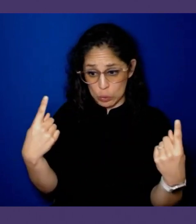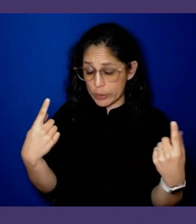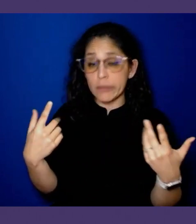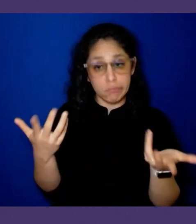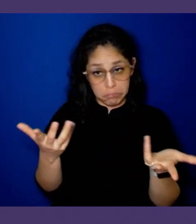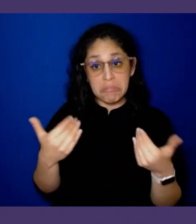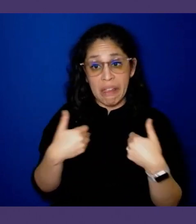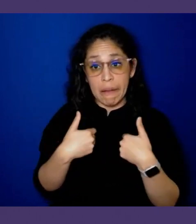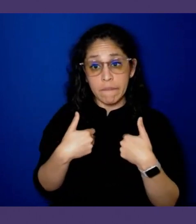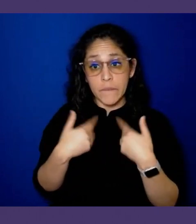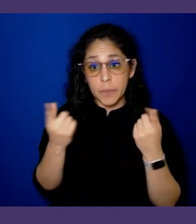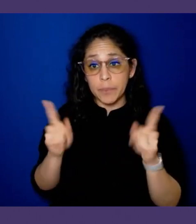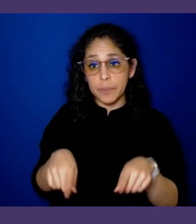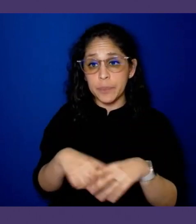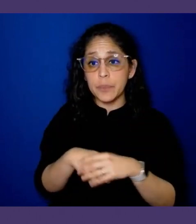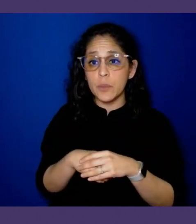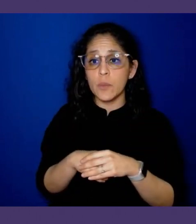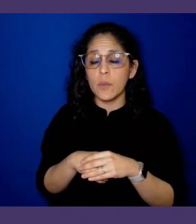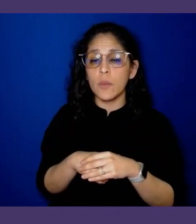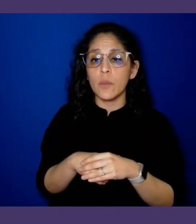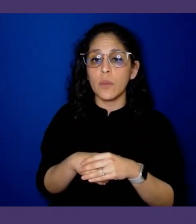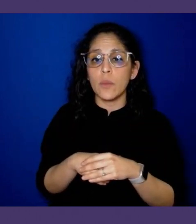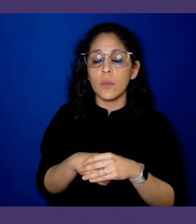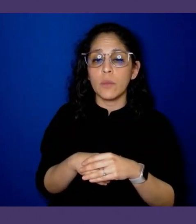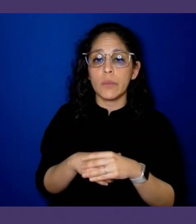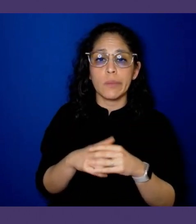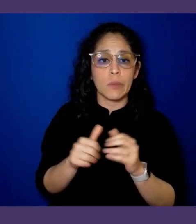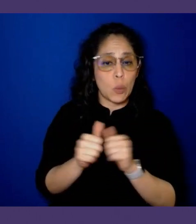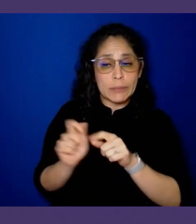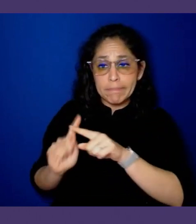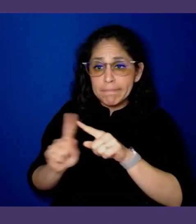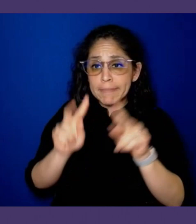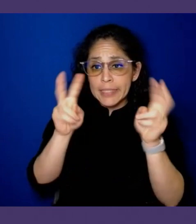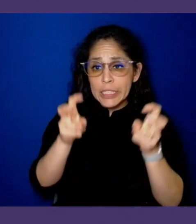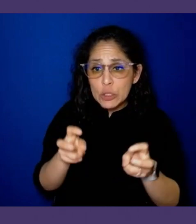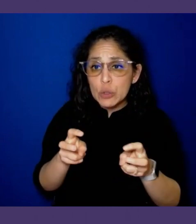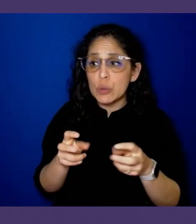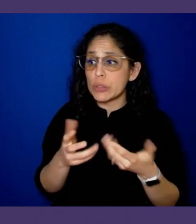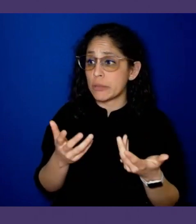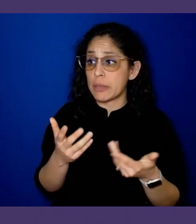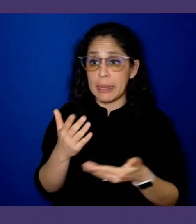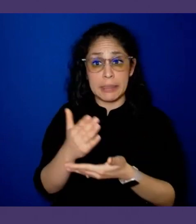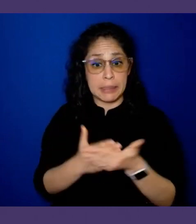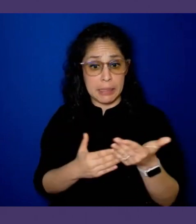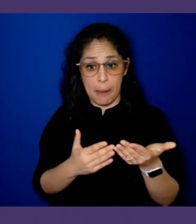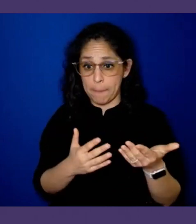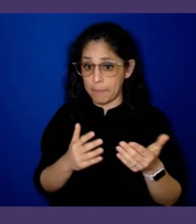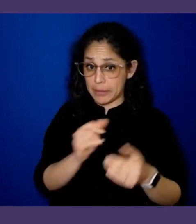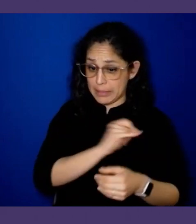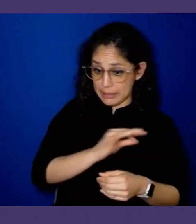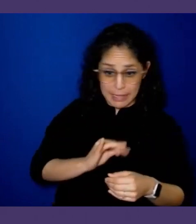on some fundamental issues and maybe that some individual staff even maybe disagree with.